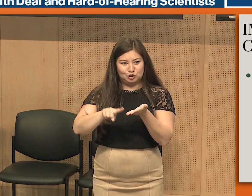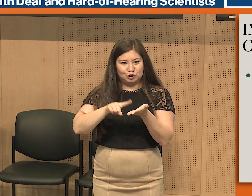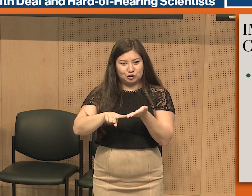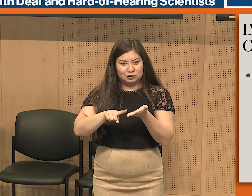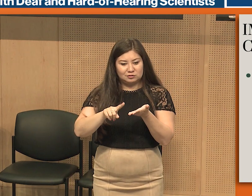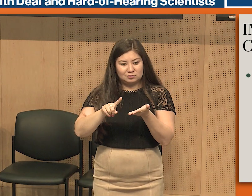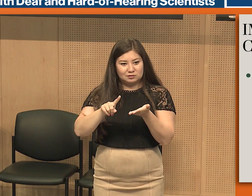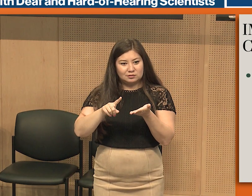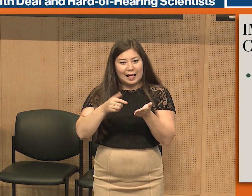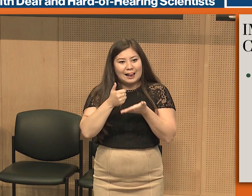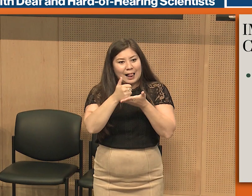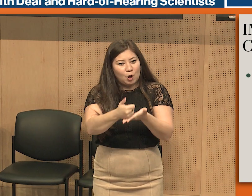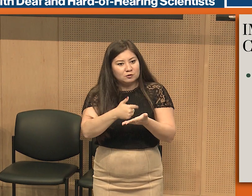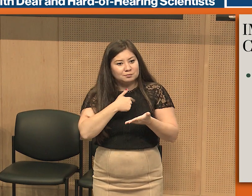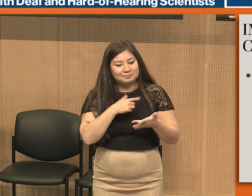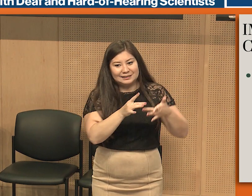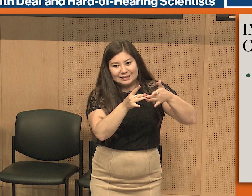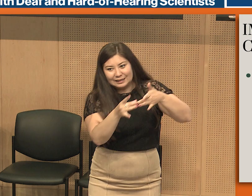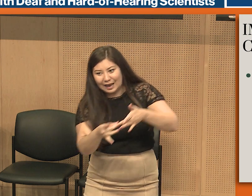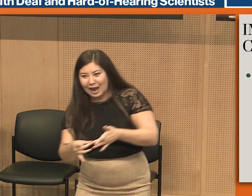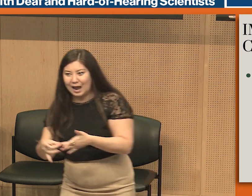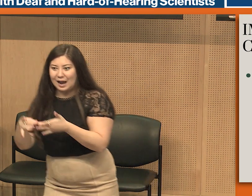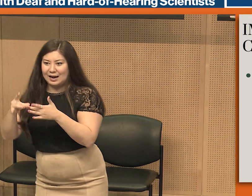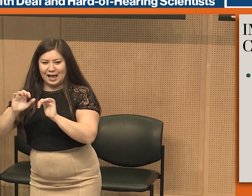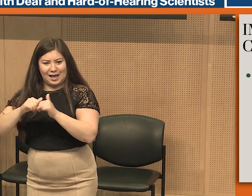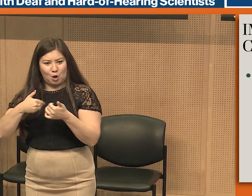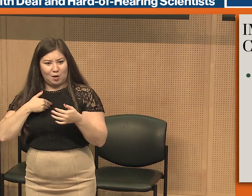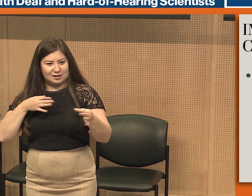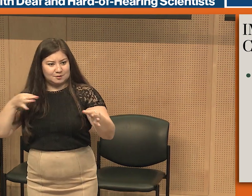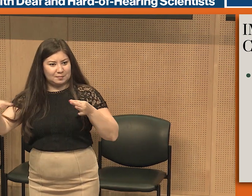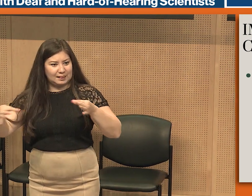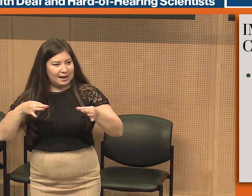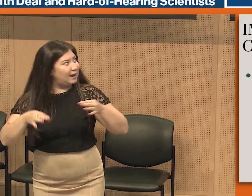It's a really nice summary of my PhD research in one slide,